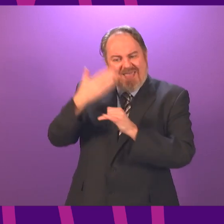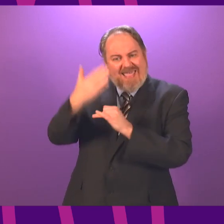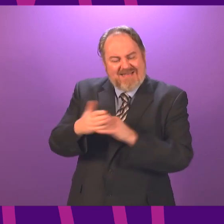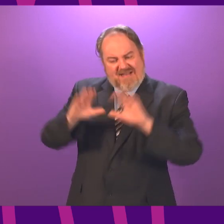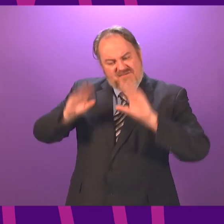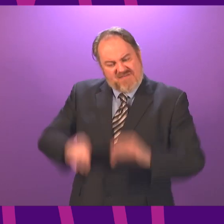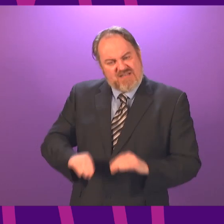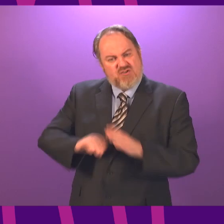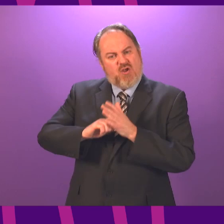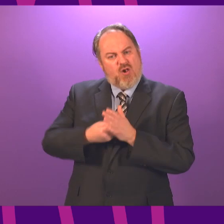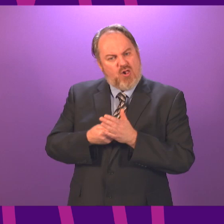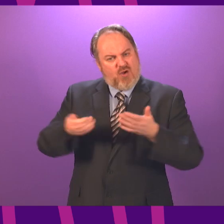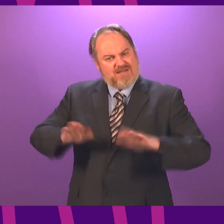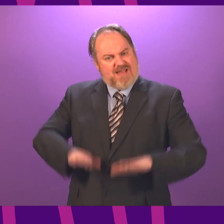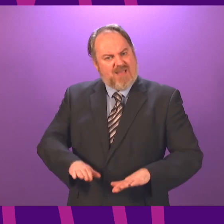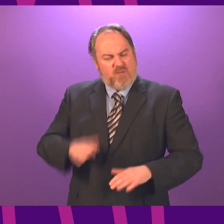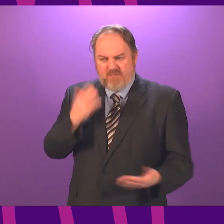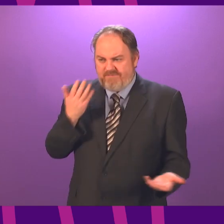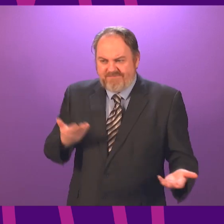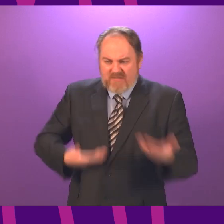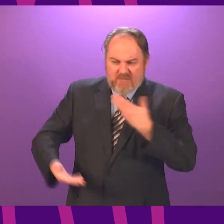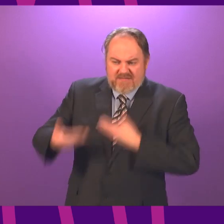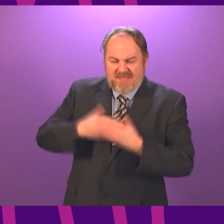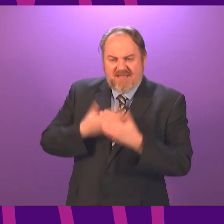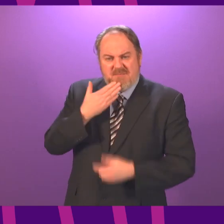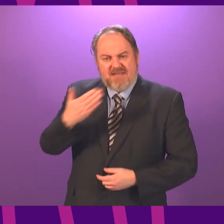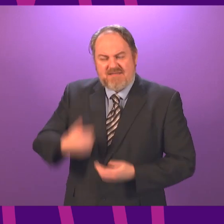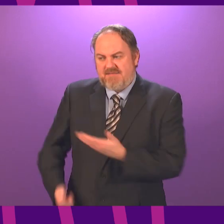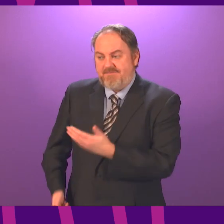The First Minister: On national health service operations and